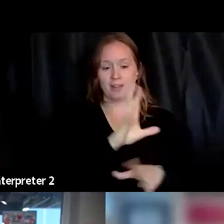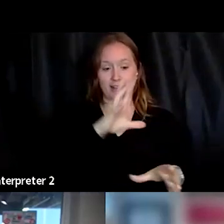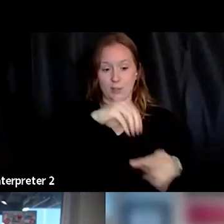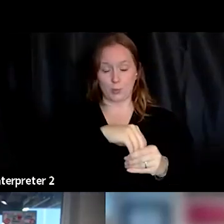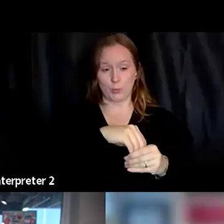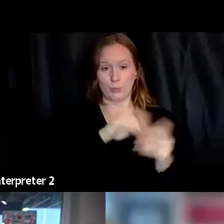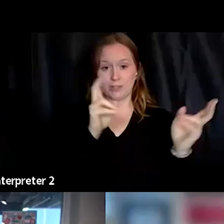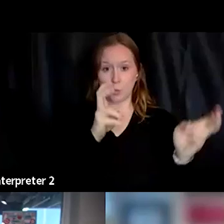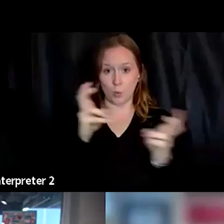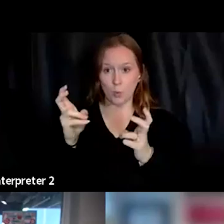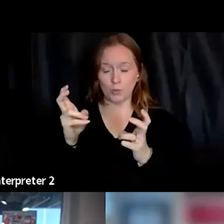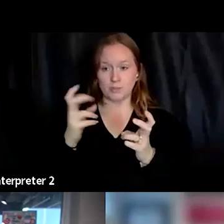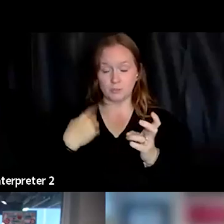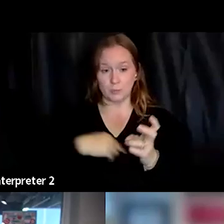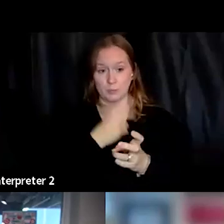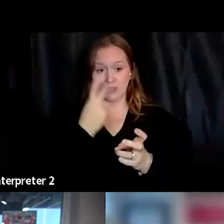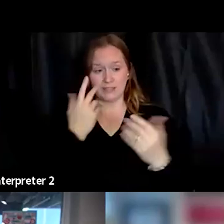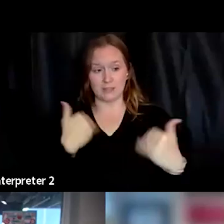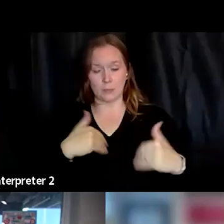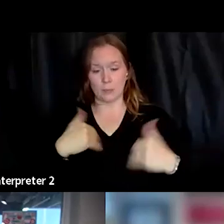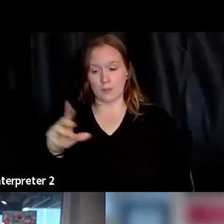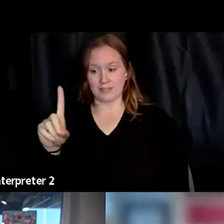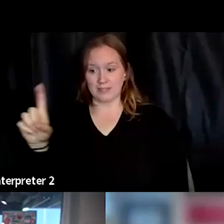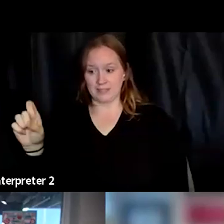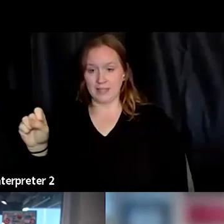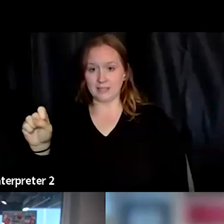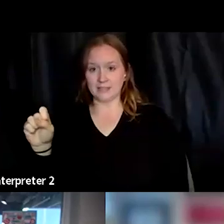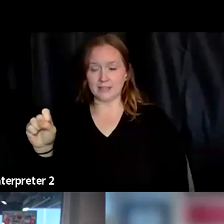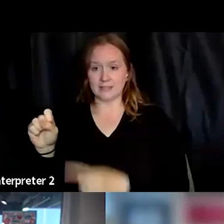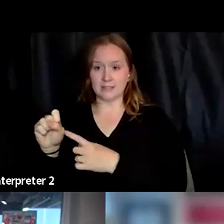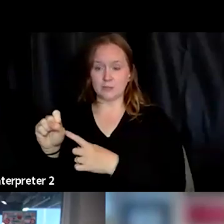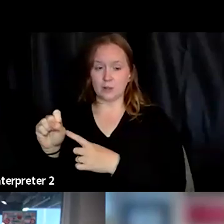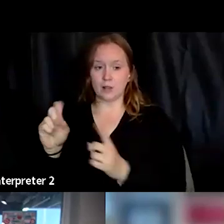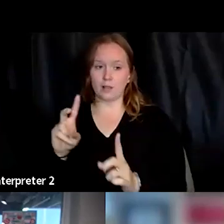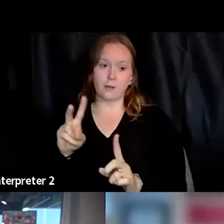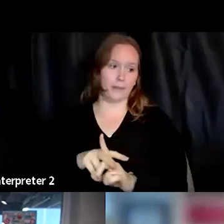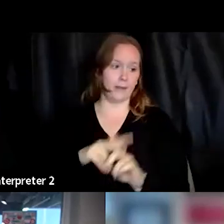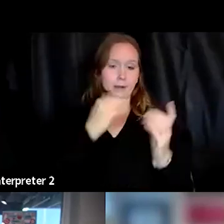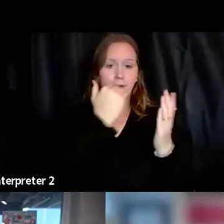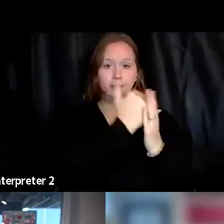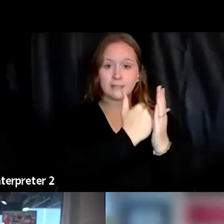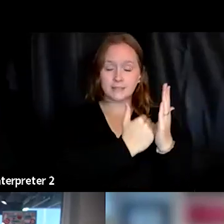may, you know, make DDS, you know, really apply a listing so that that person's awarded